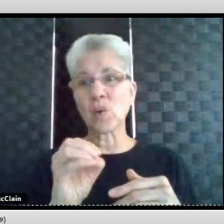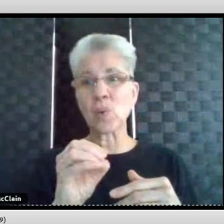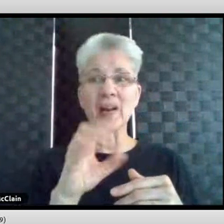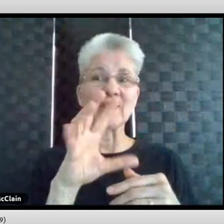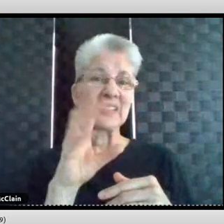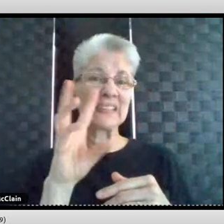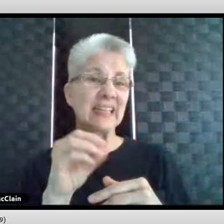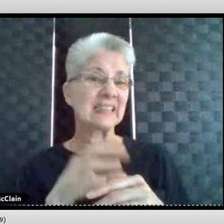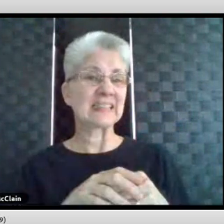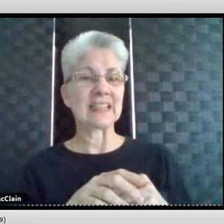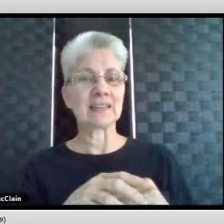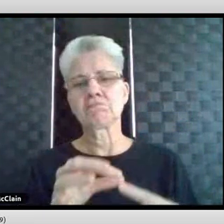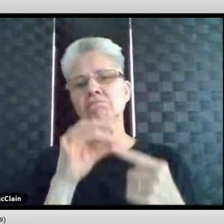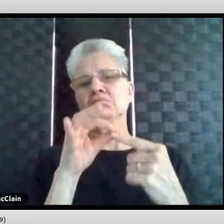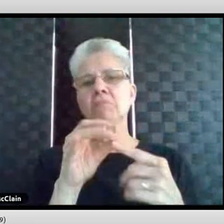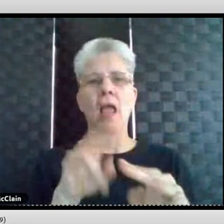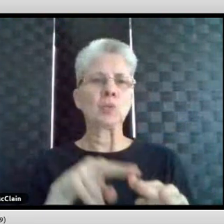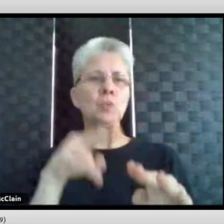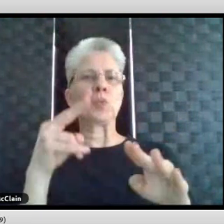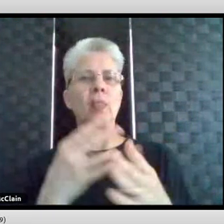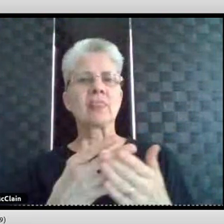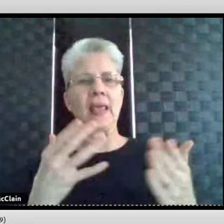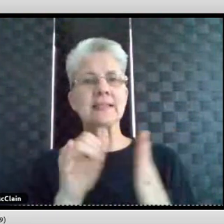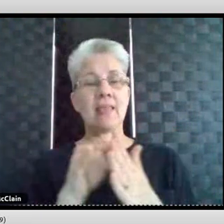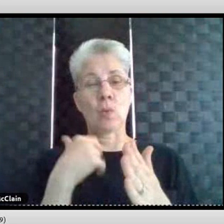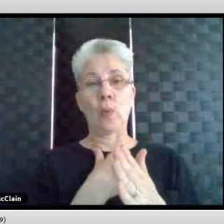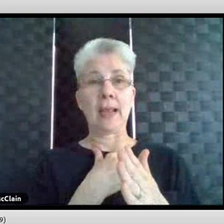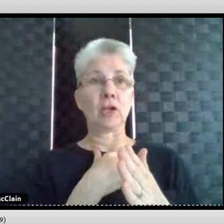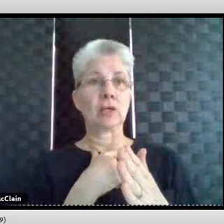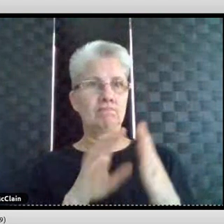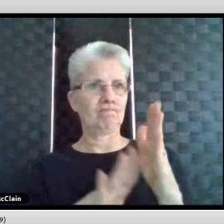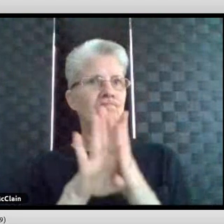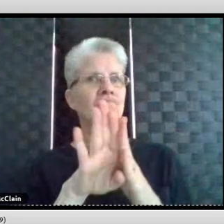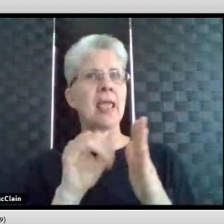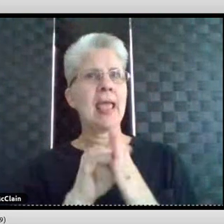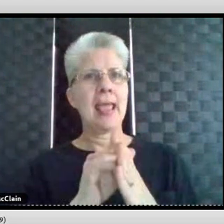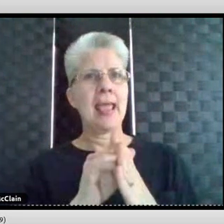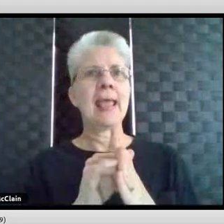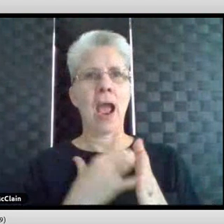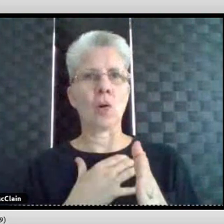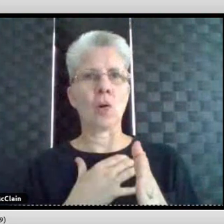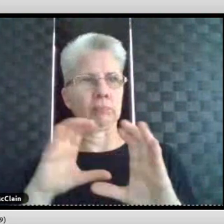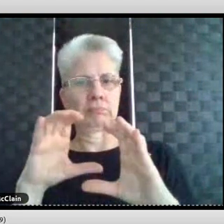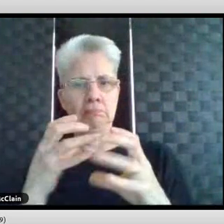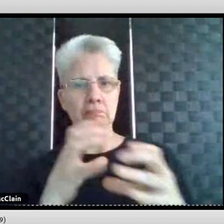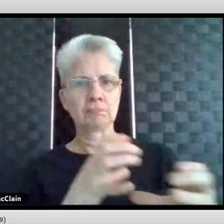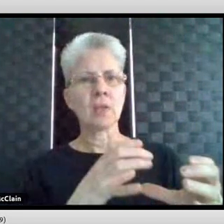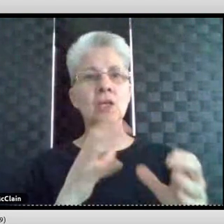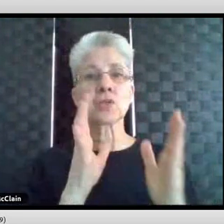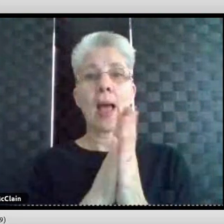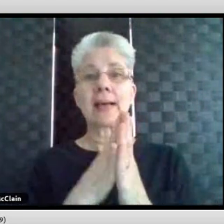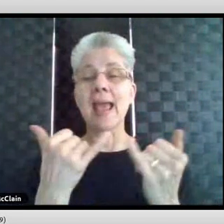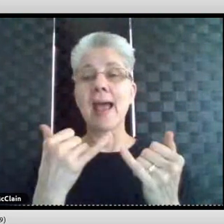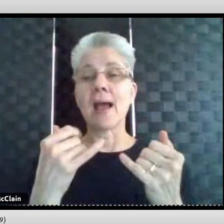unique, unusual things that we can put into our long tail. So what I want to ask you now is which ones